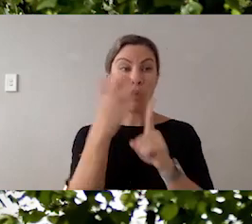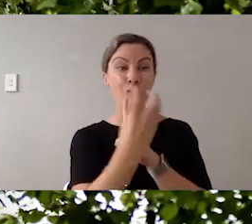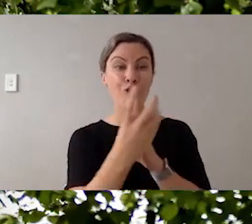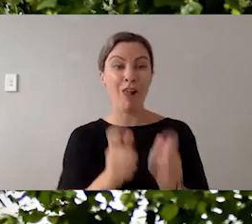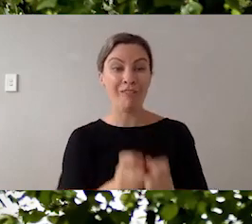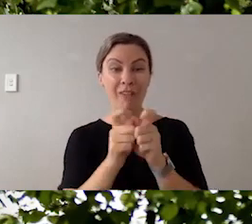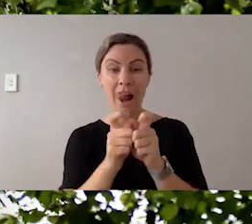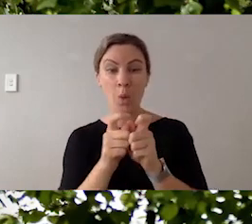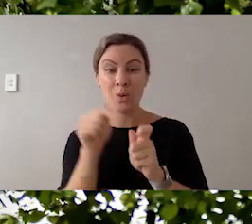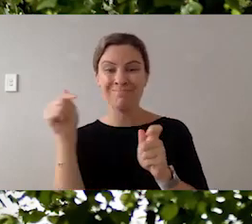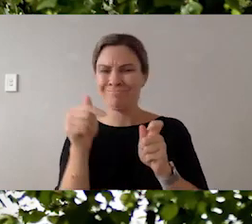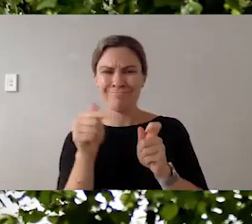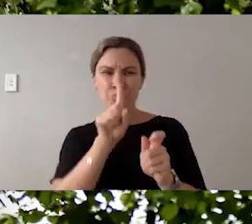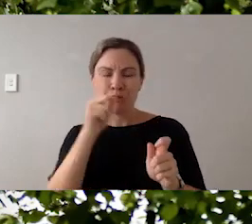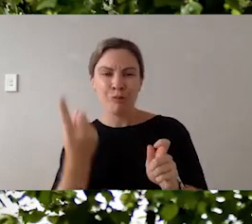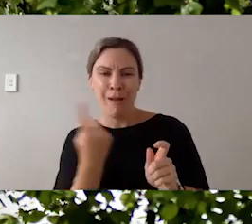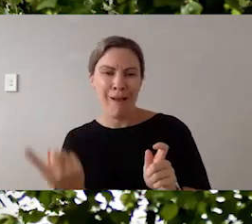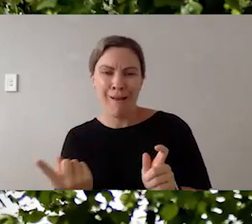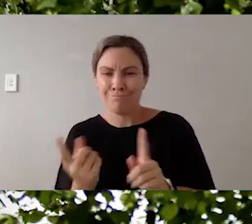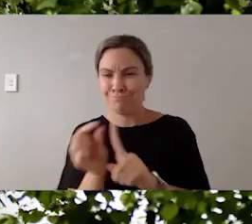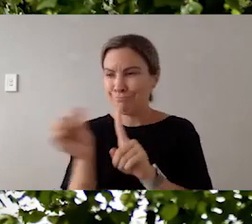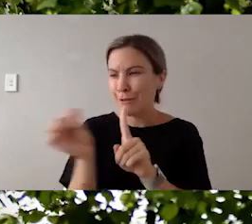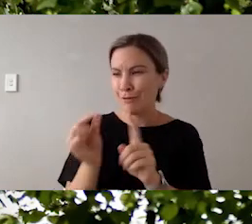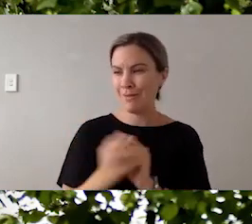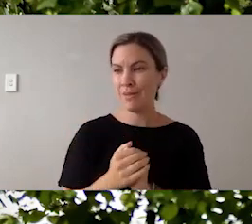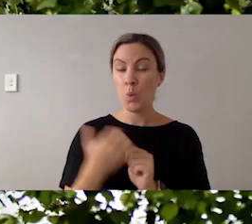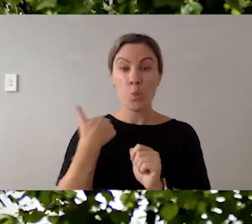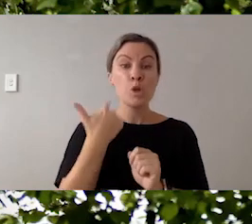often when we do try and put it into numbers, we lose all interpretation